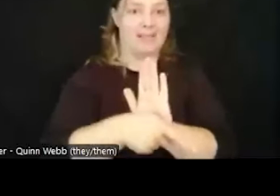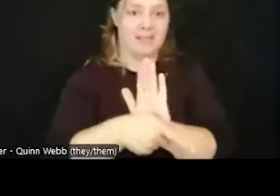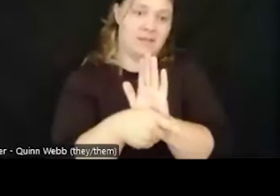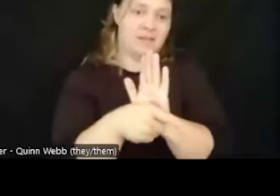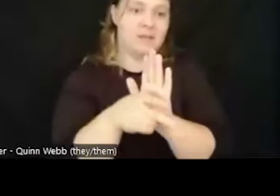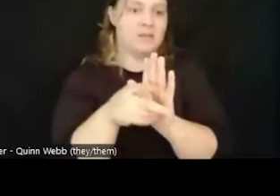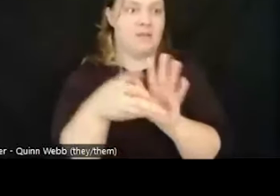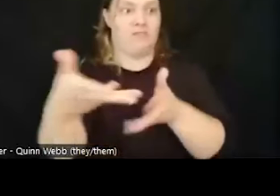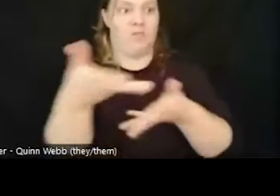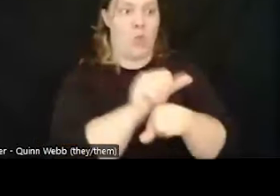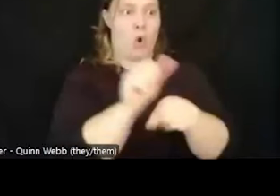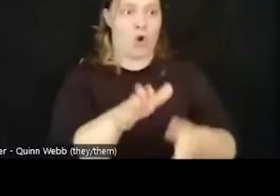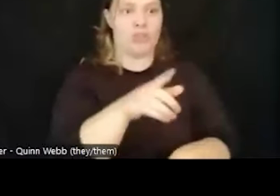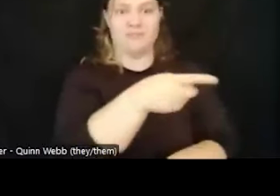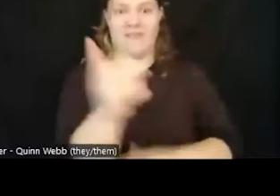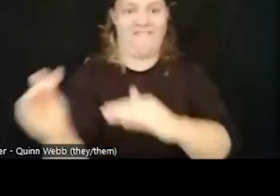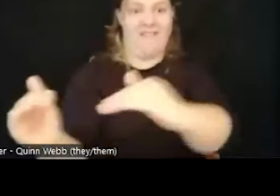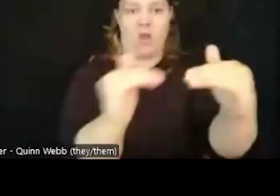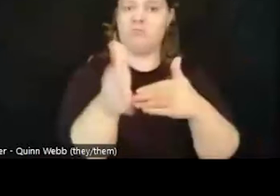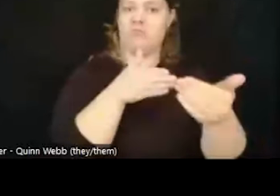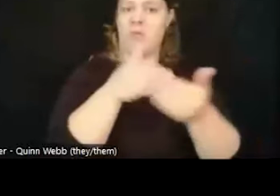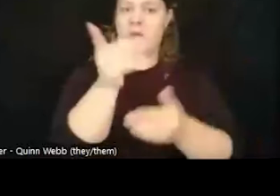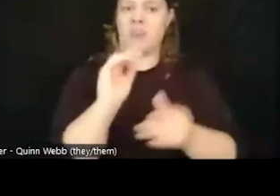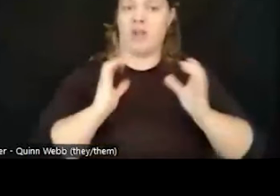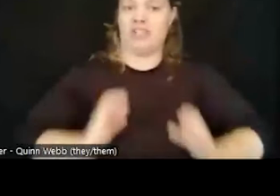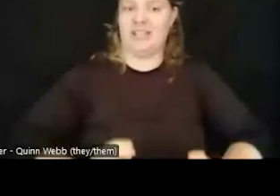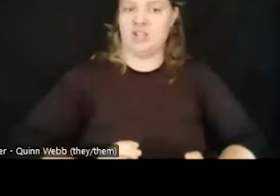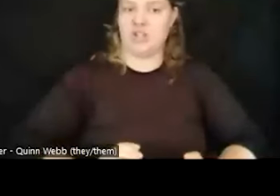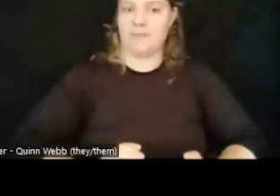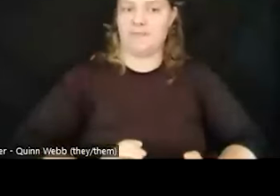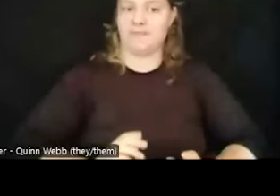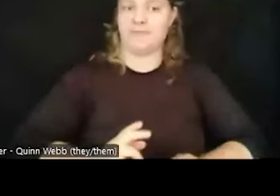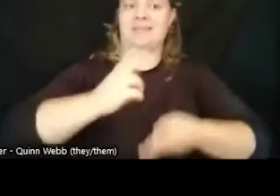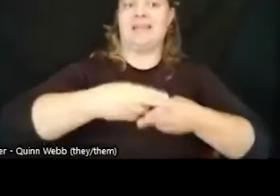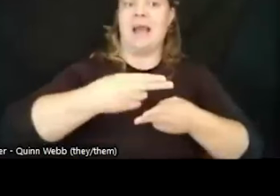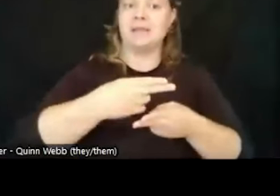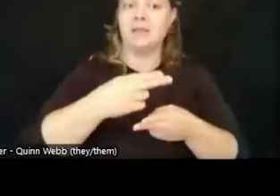of their citizenship status we know that we have individuals that are coming from all over you know